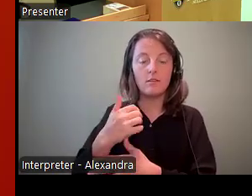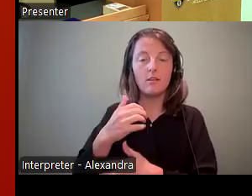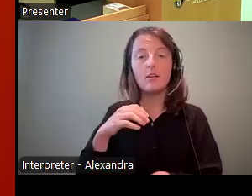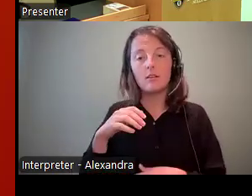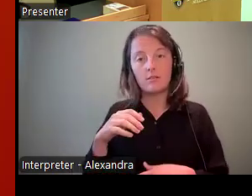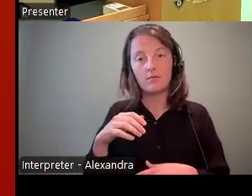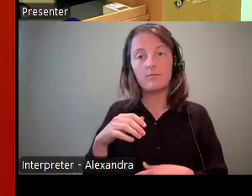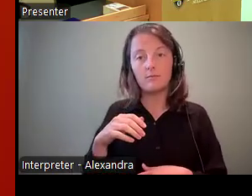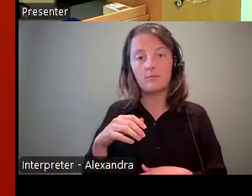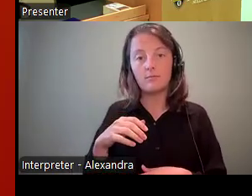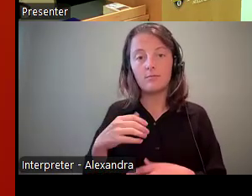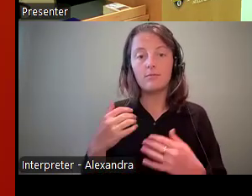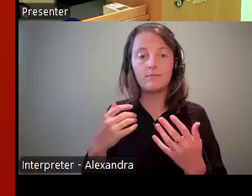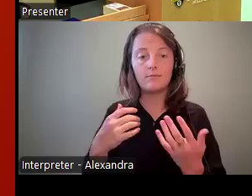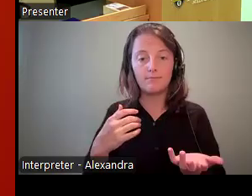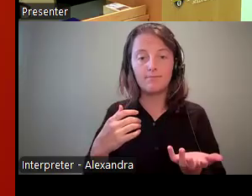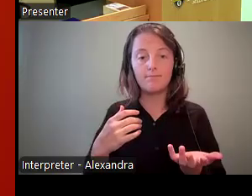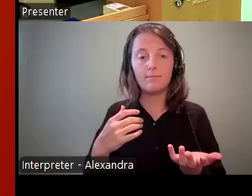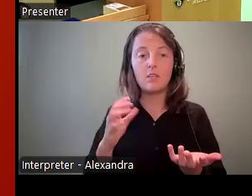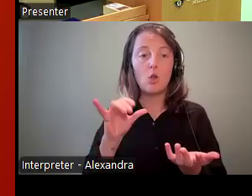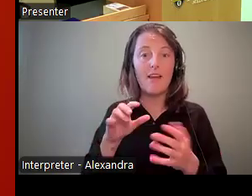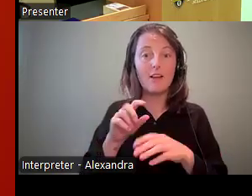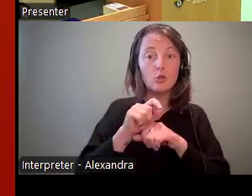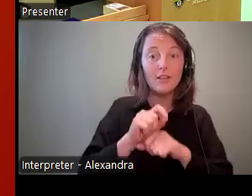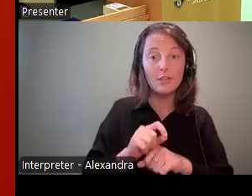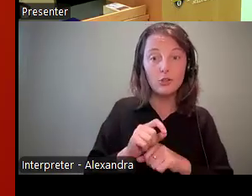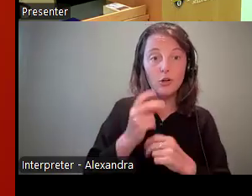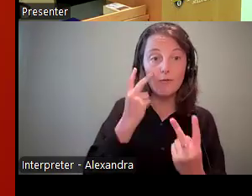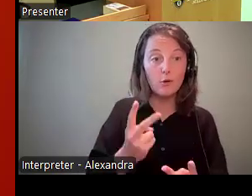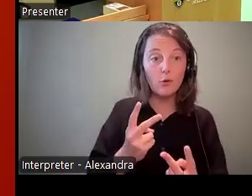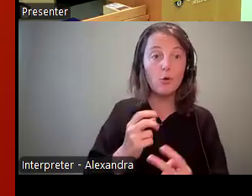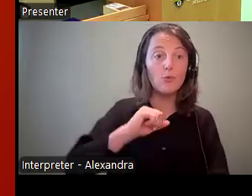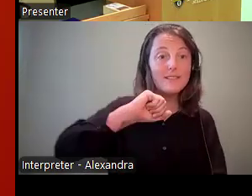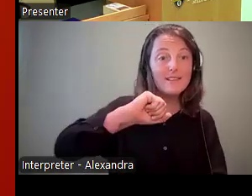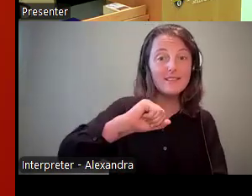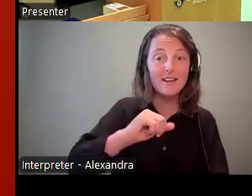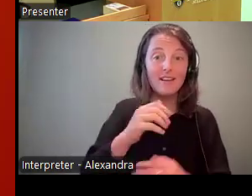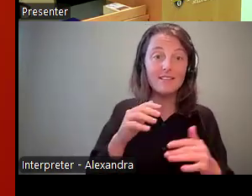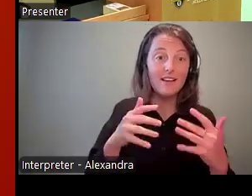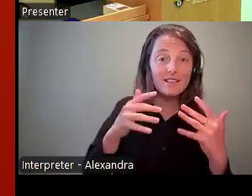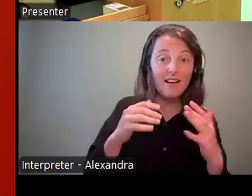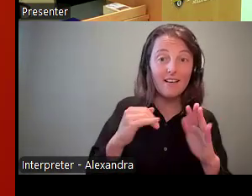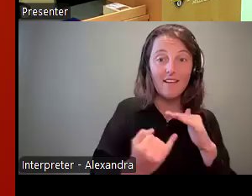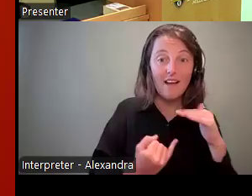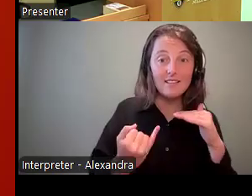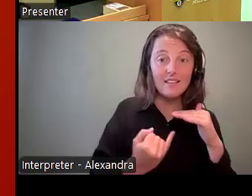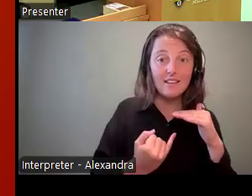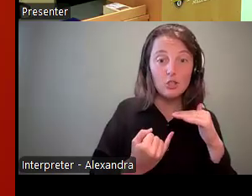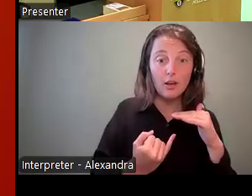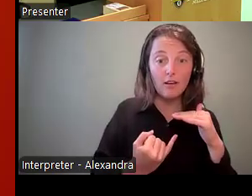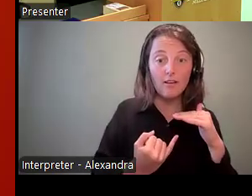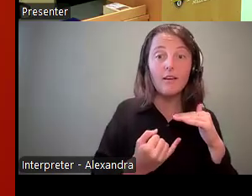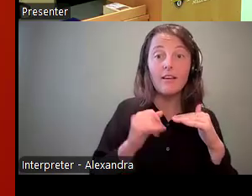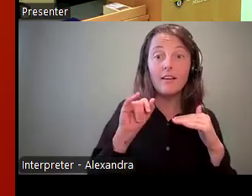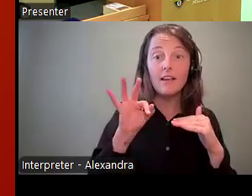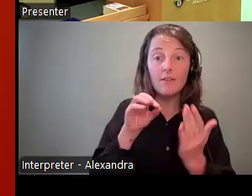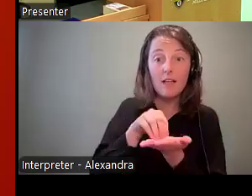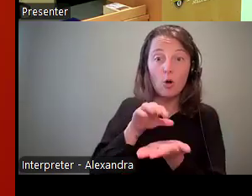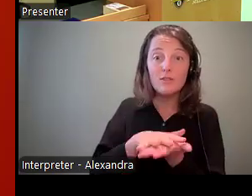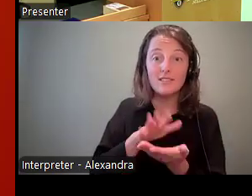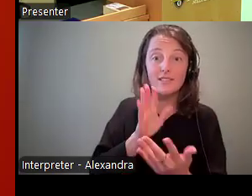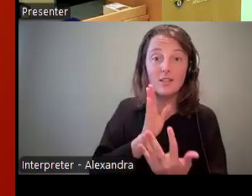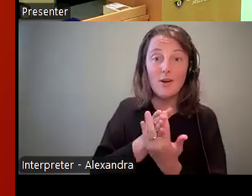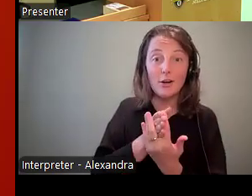of resistance and anxiety and isolation and such which goes into a record. Could be read by anybody